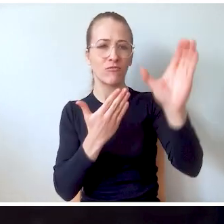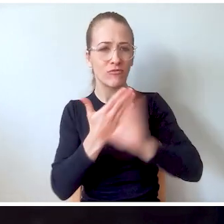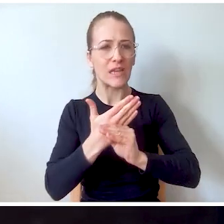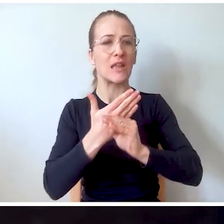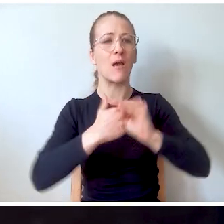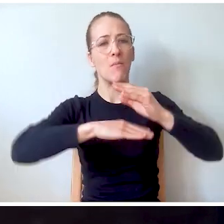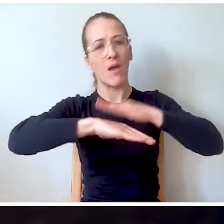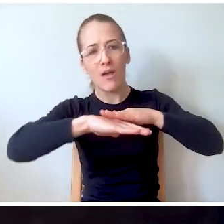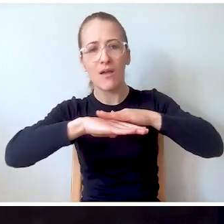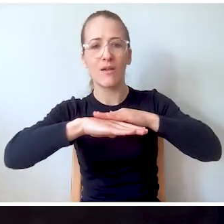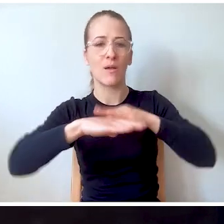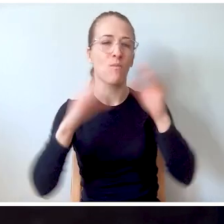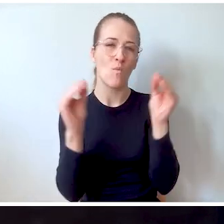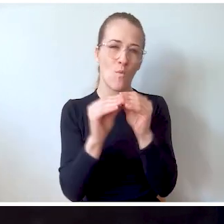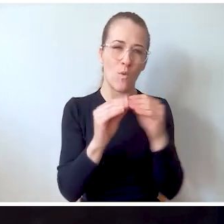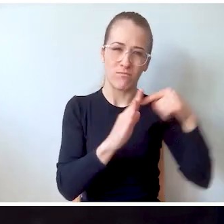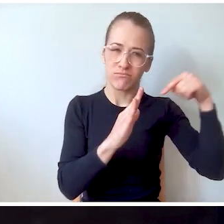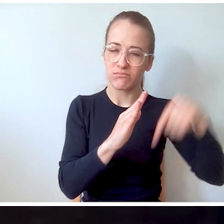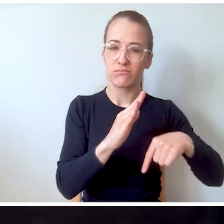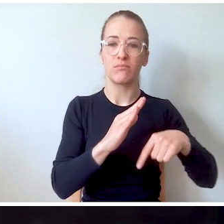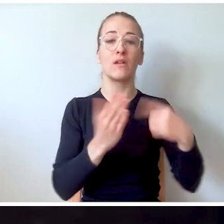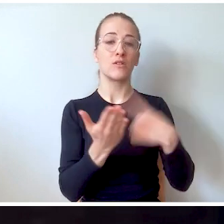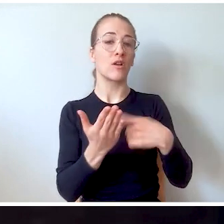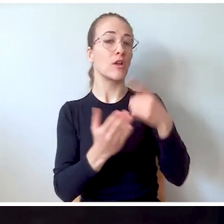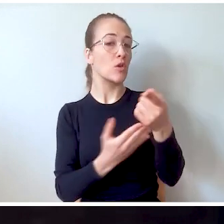And so, talking about you as an educator,